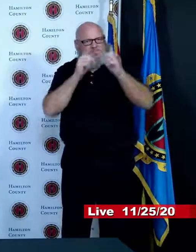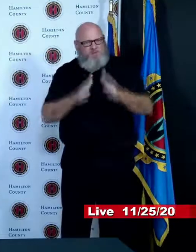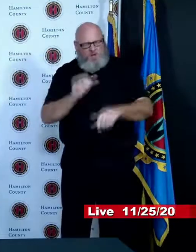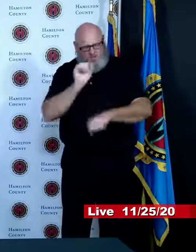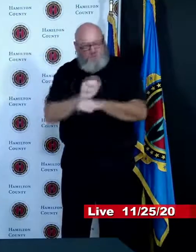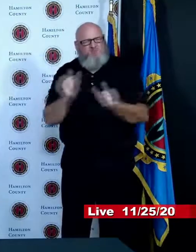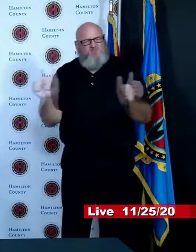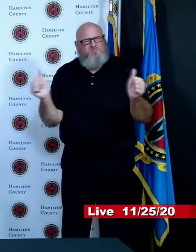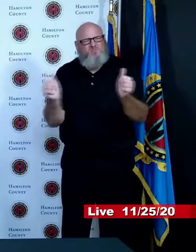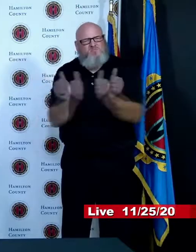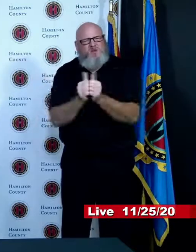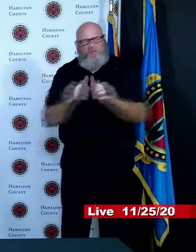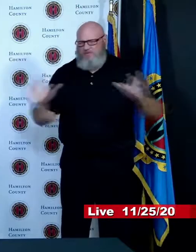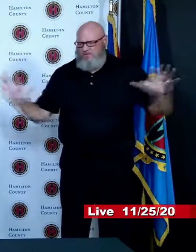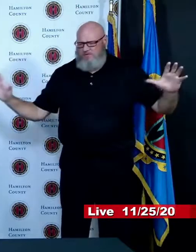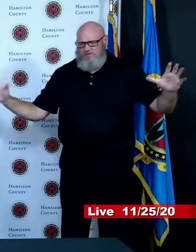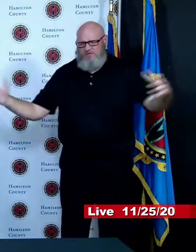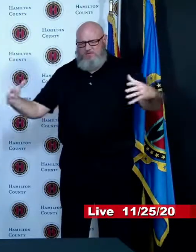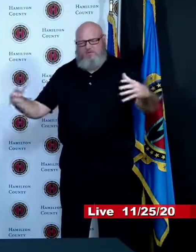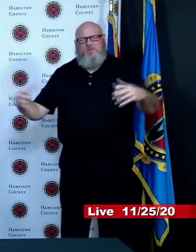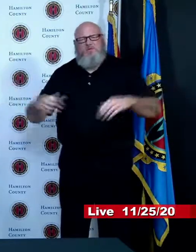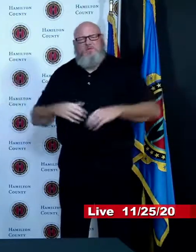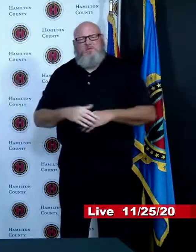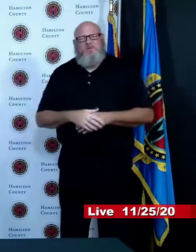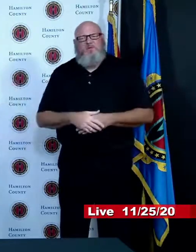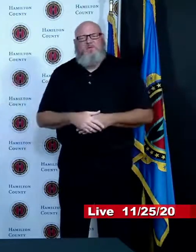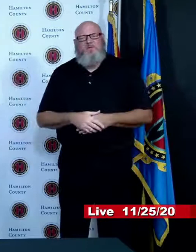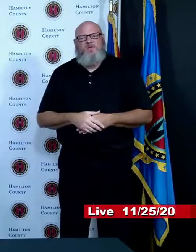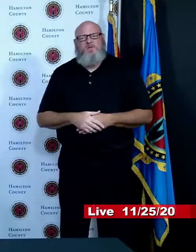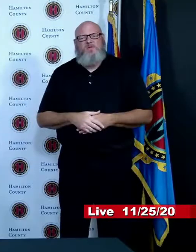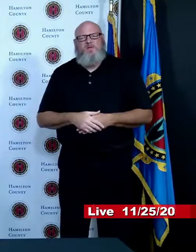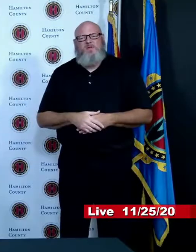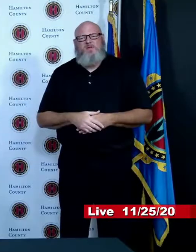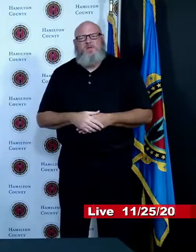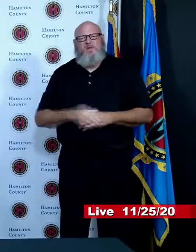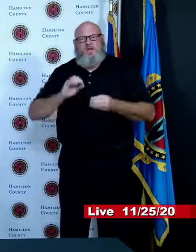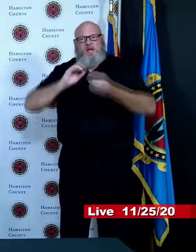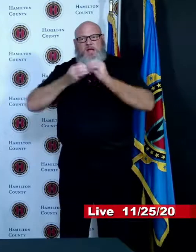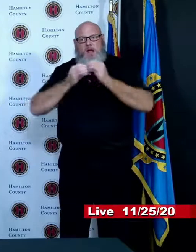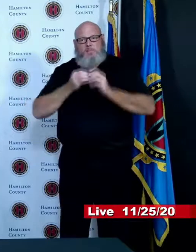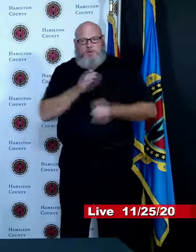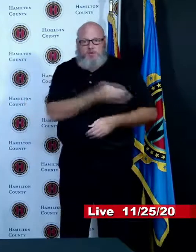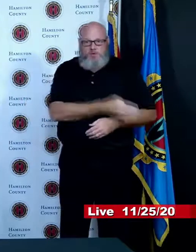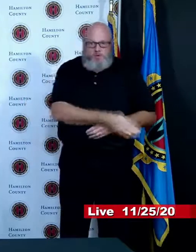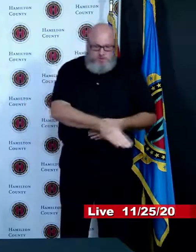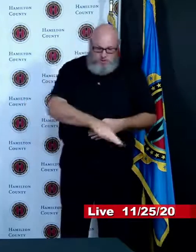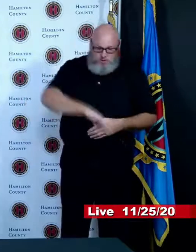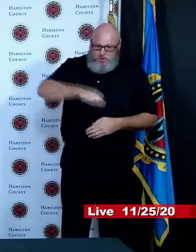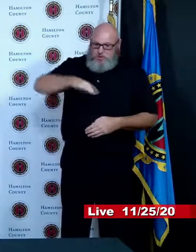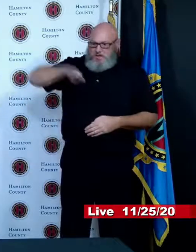but the number is extremely high because we had had many many weeks of our highest numbers ever